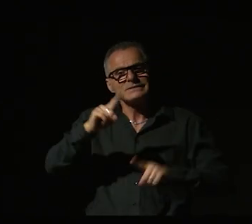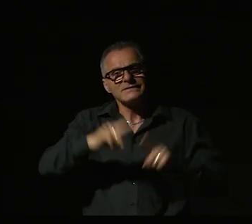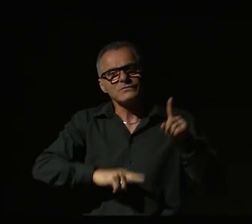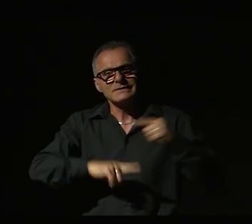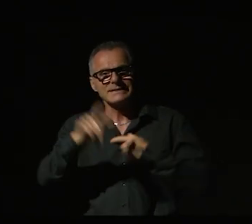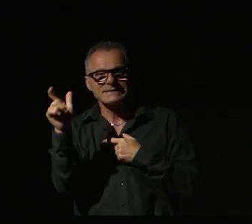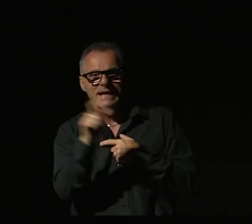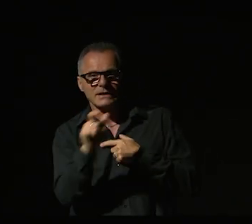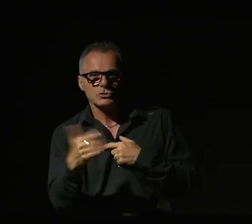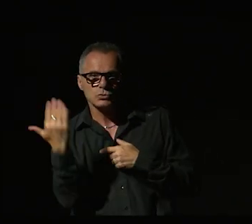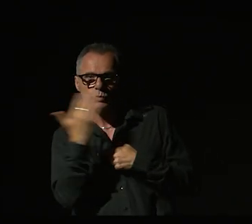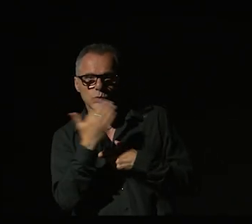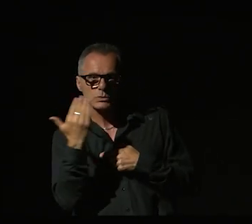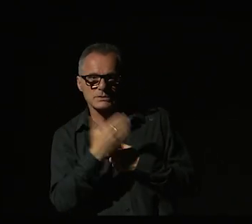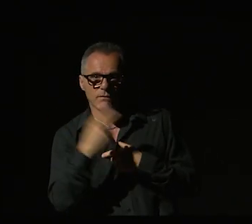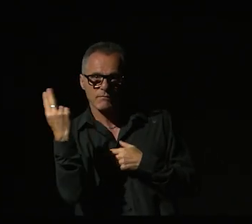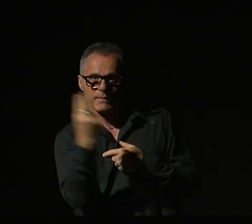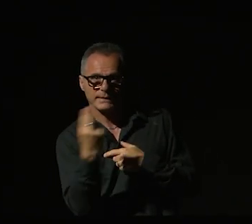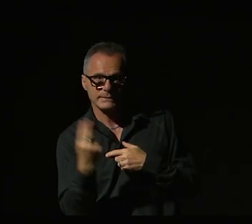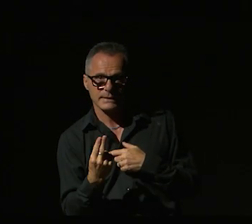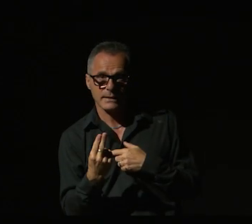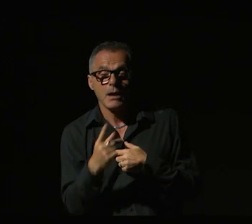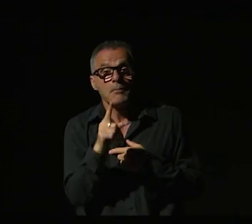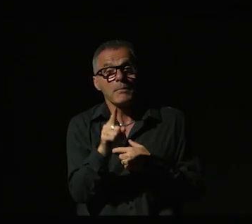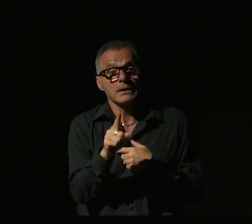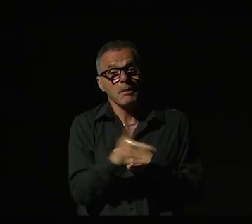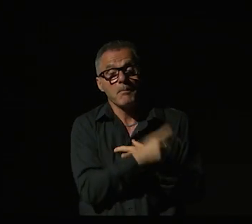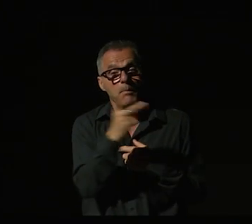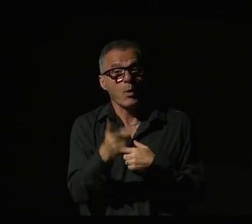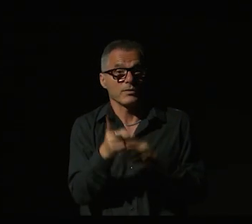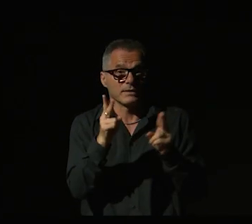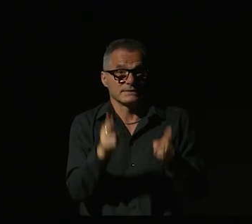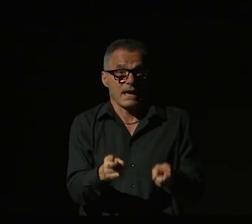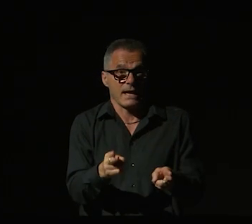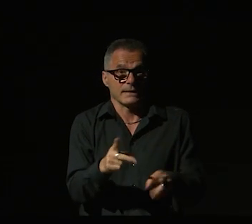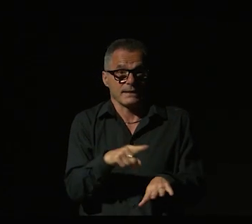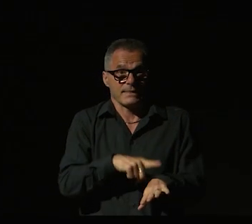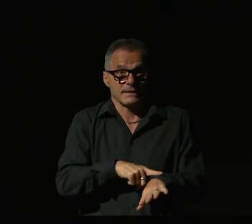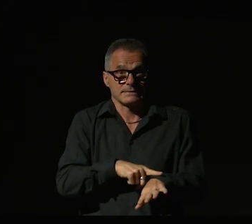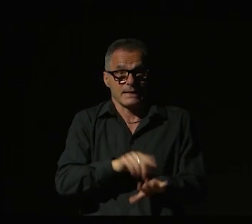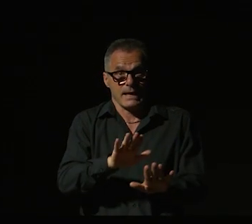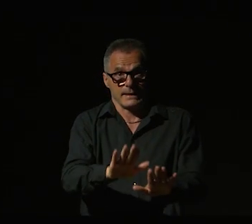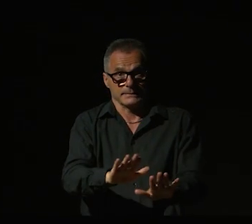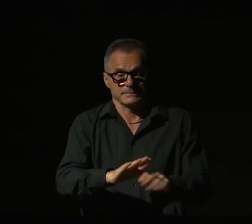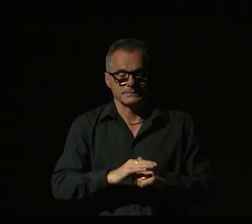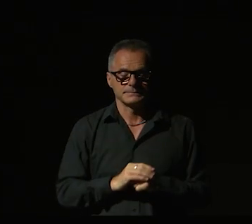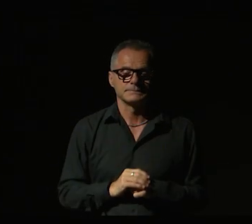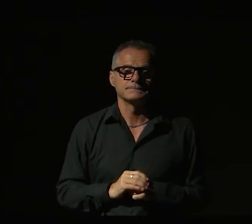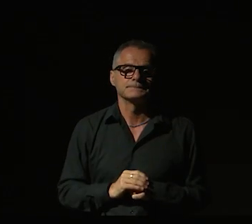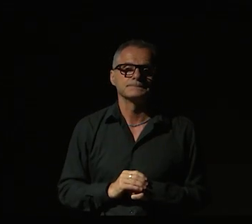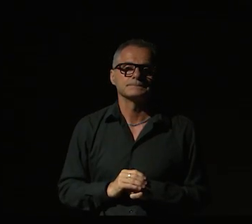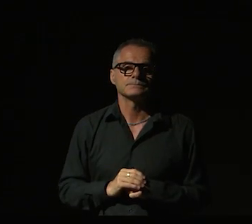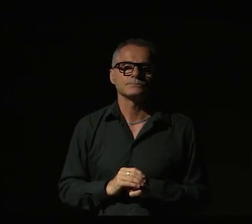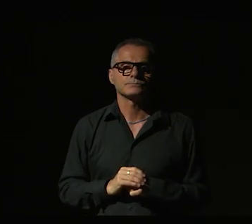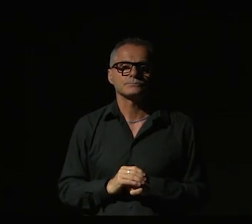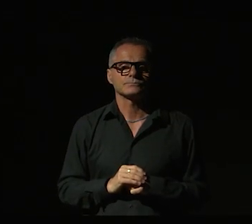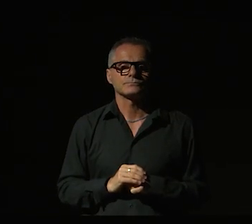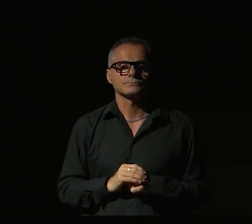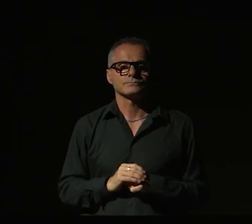And that is both of them had already died by that time. How much the Carracci designs were in debt to the models